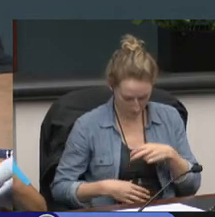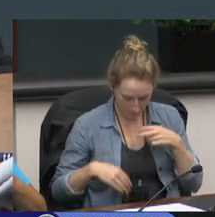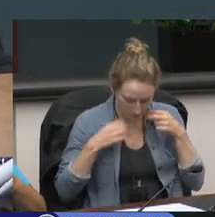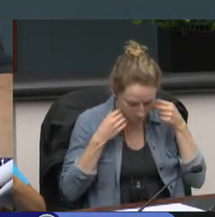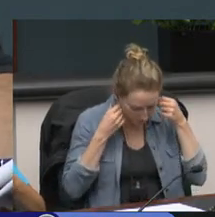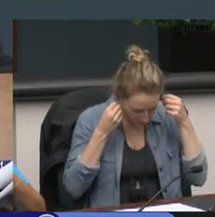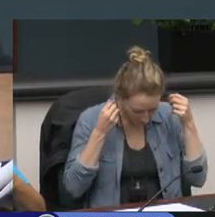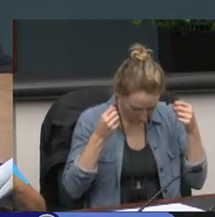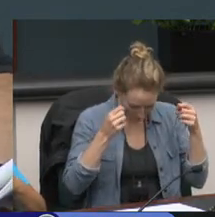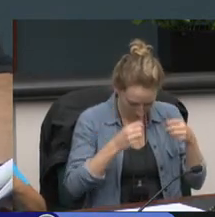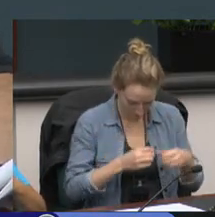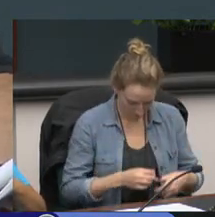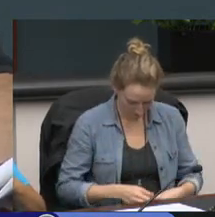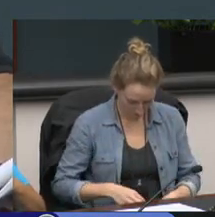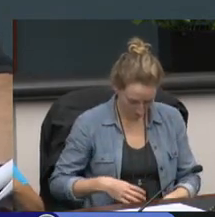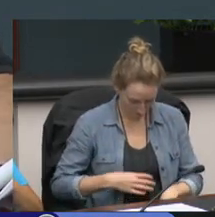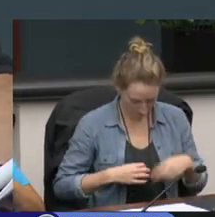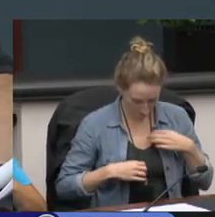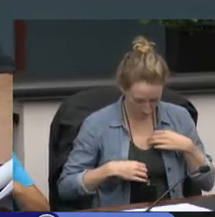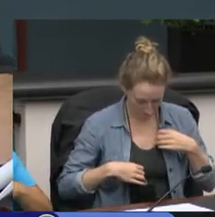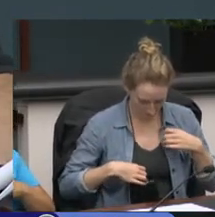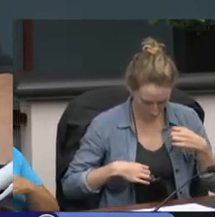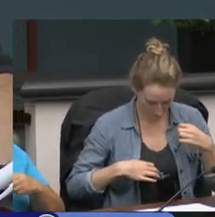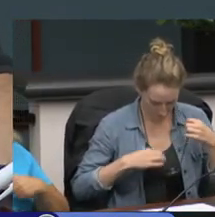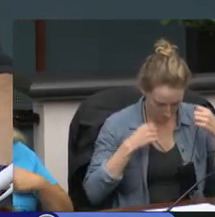mixed-use and non-residential